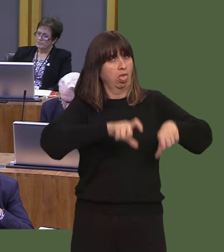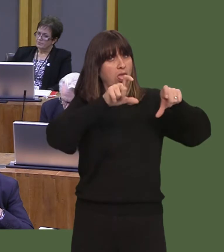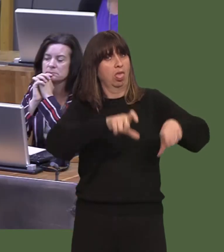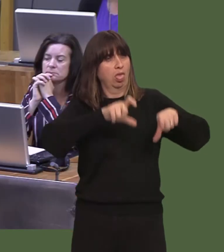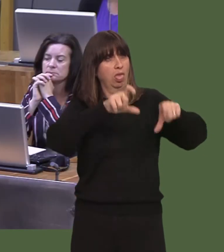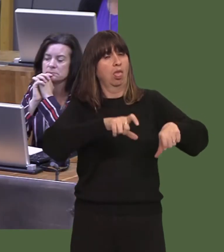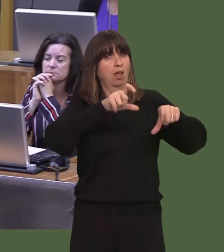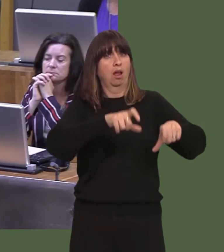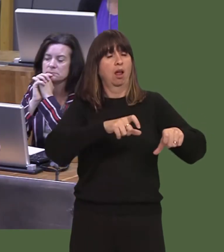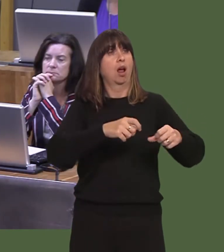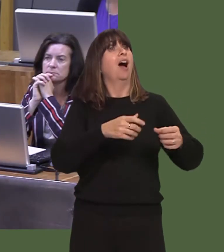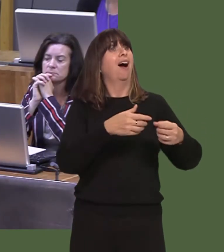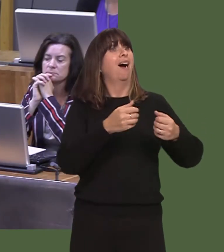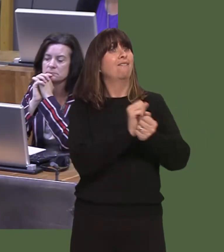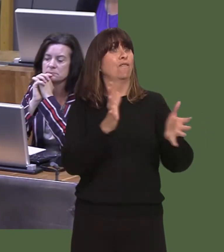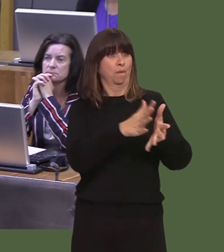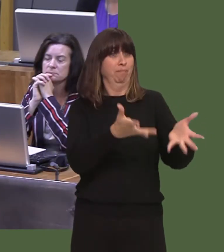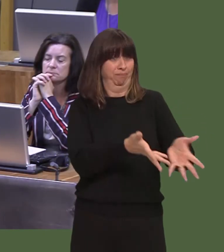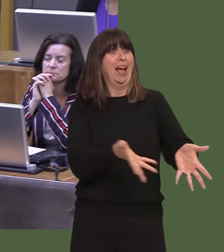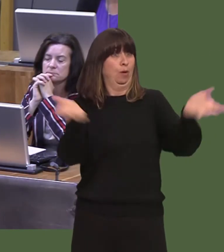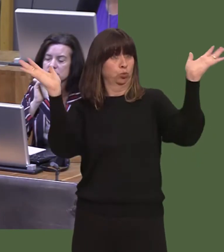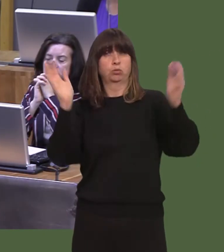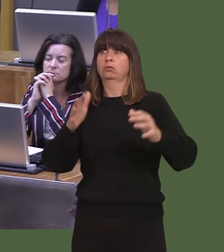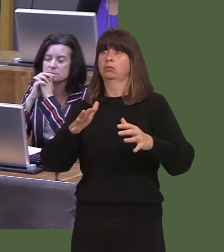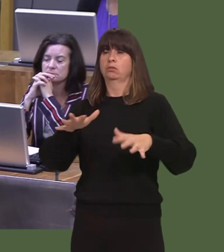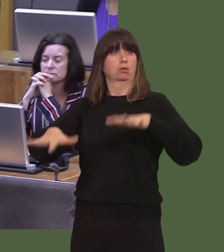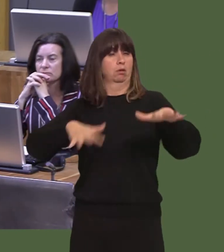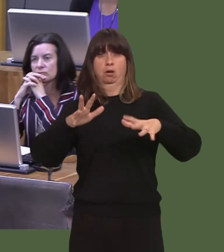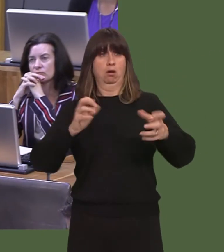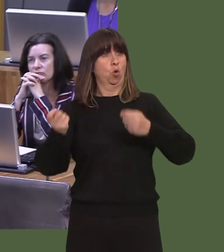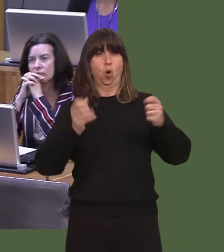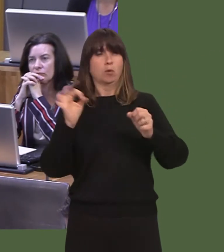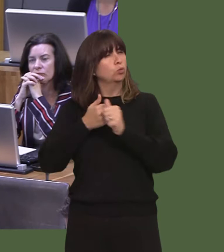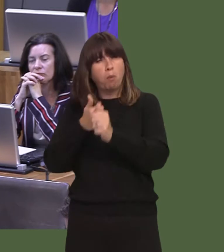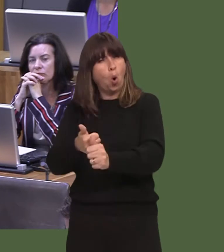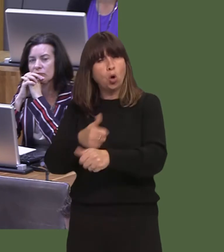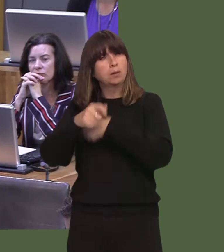support that they needed, they ended up in the criminal justice system, and that's a situation that clearly we want to avoid in the future.